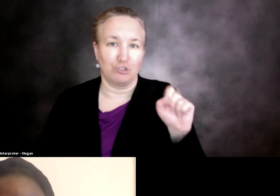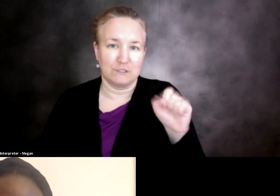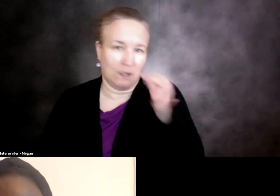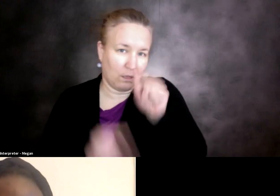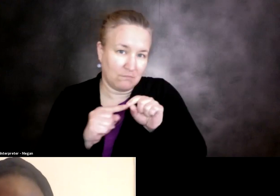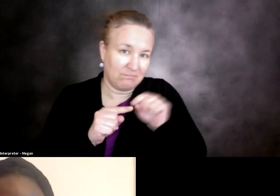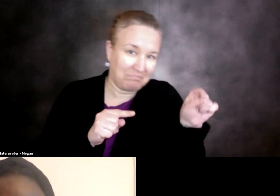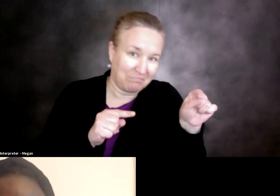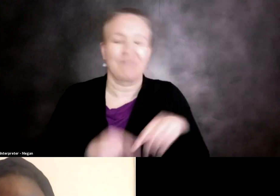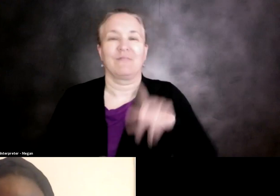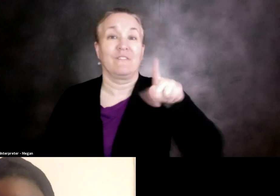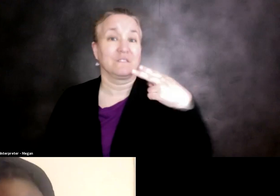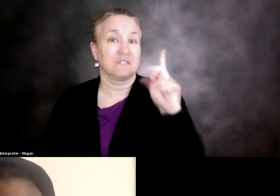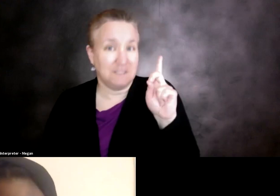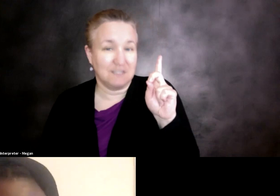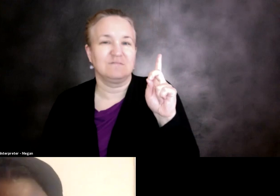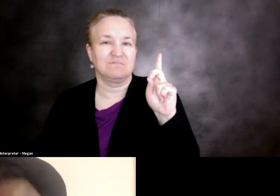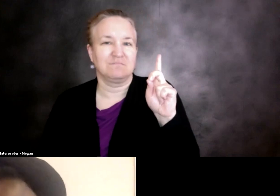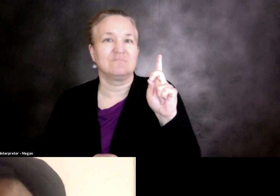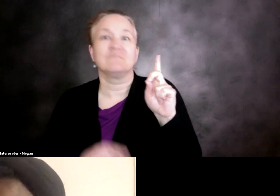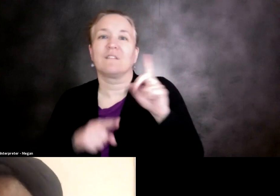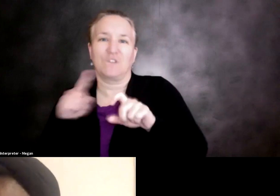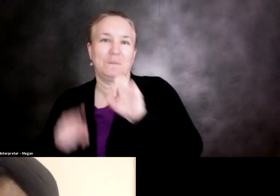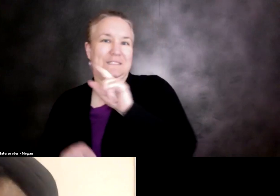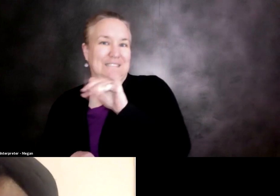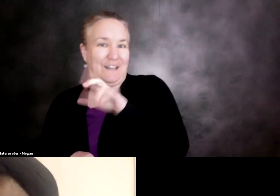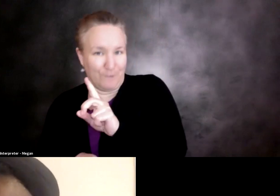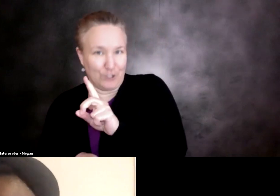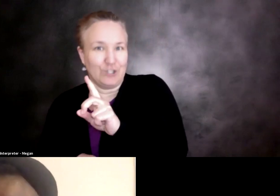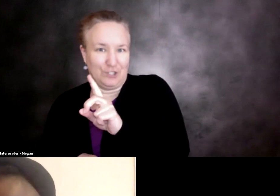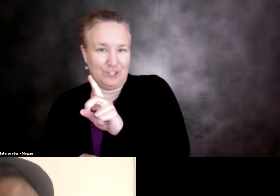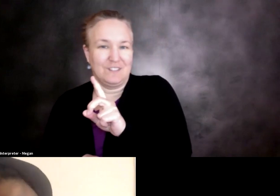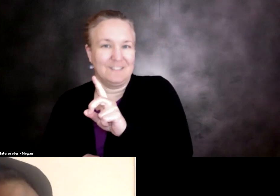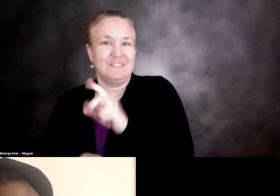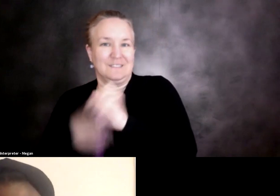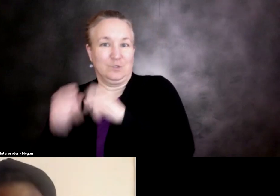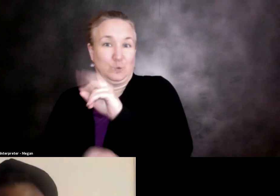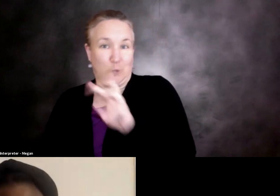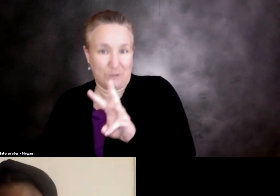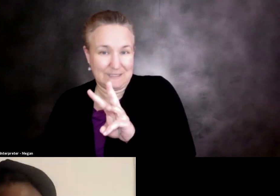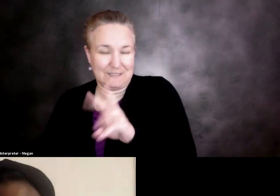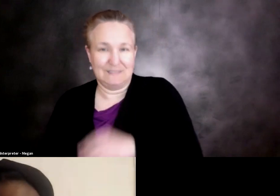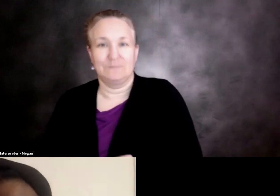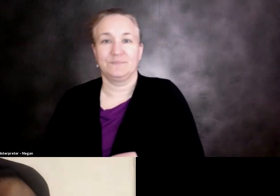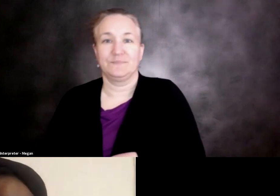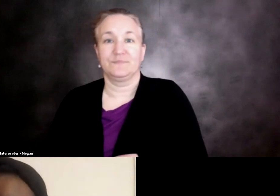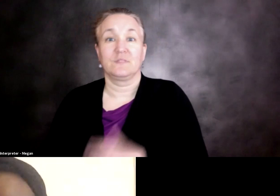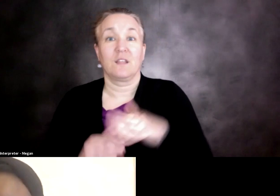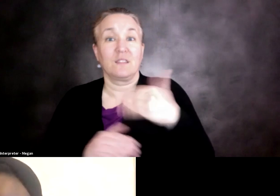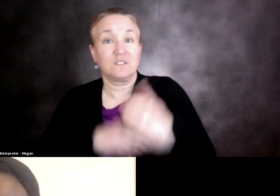And then her PhD, on the other coast, from Stanford in 2006. The next year, she joined the Barnard faculty,